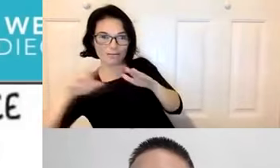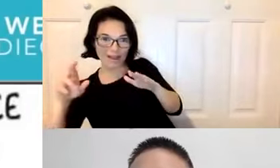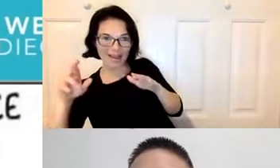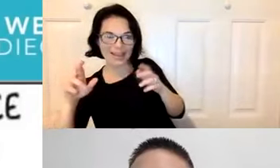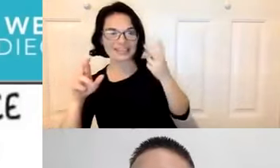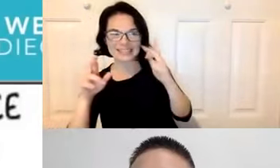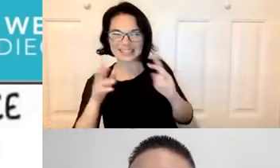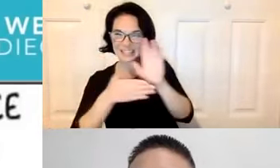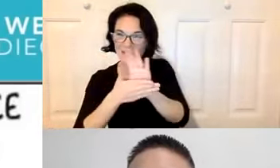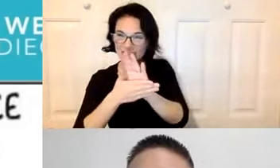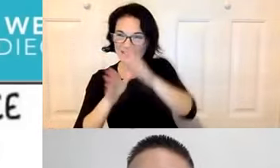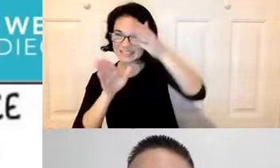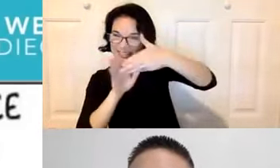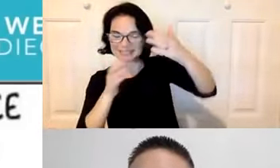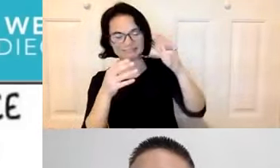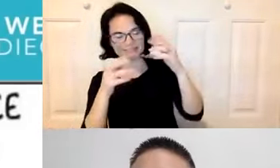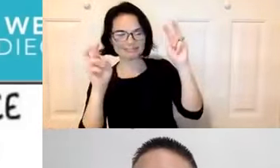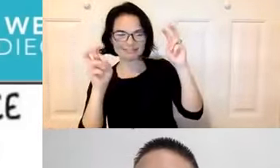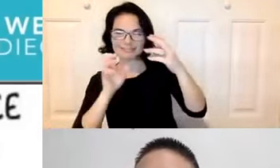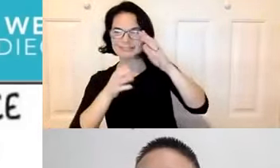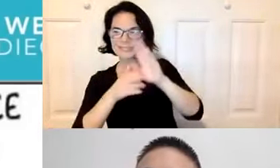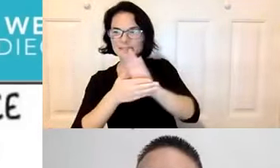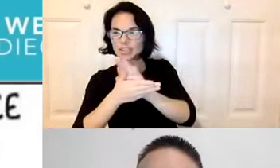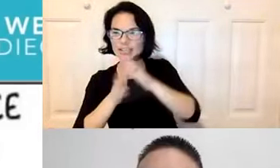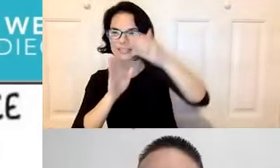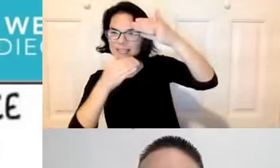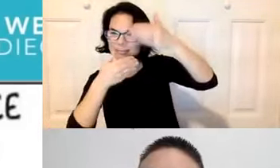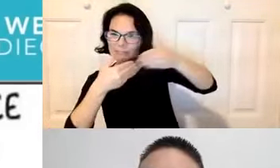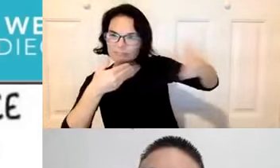different groups of people as you can see here.